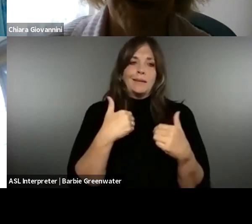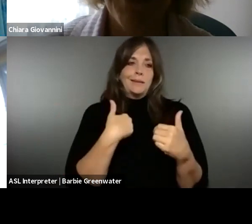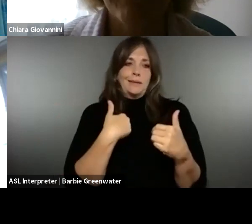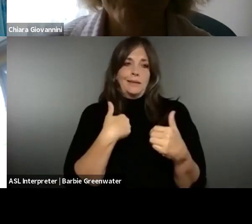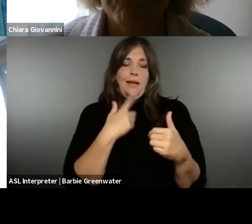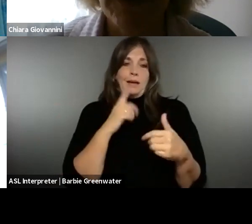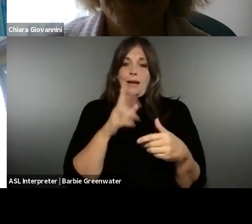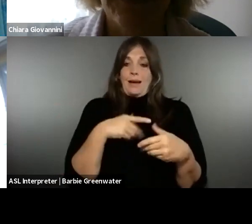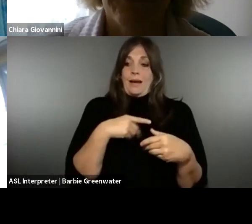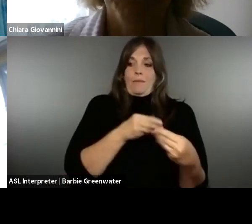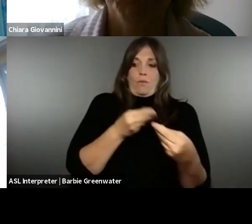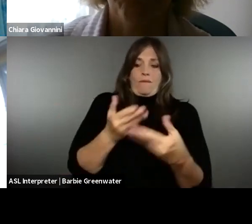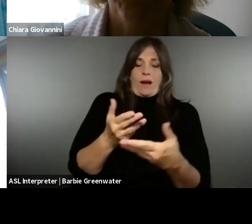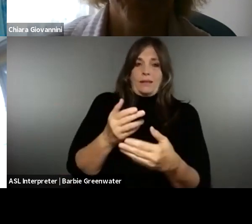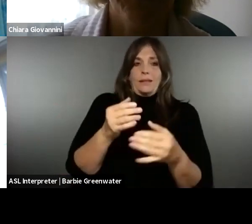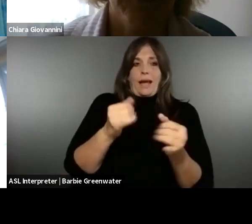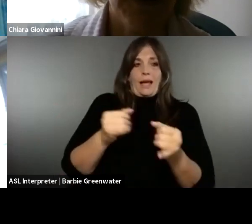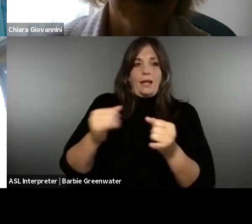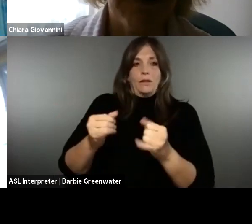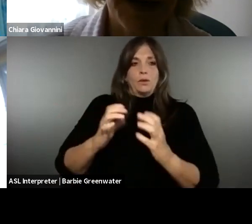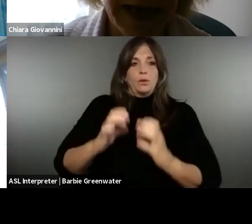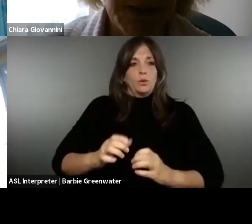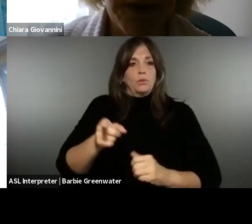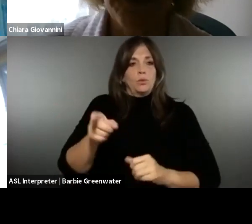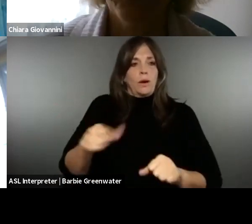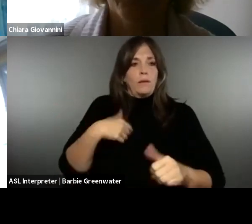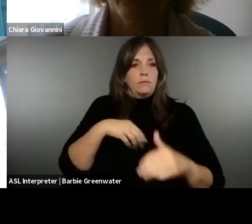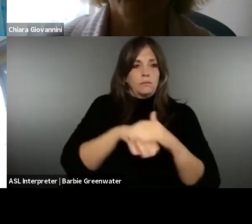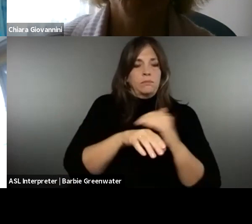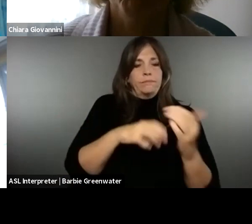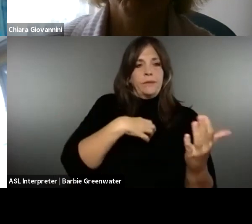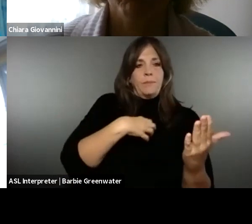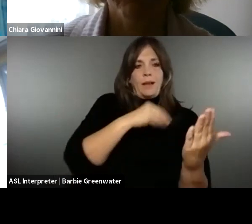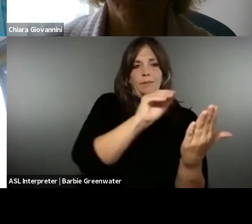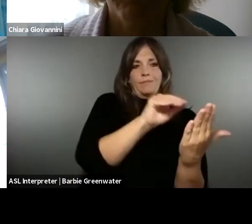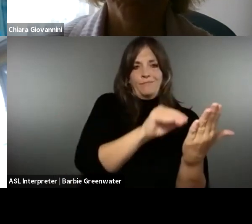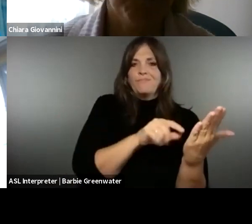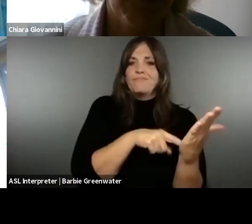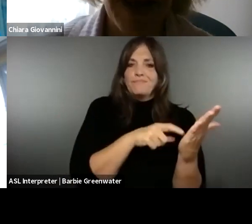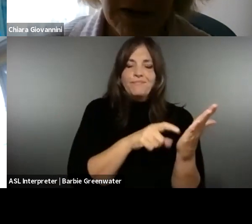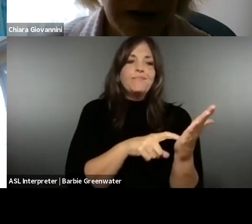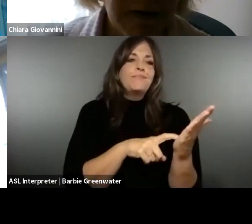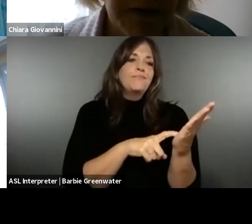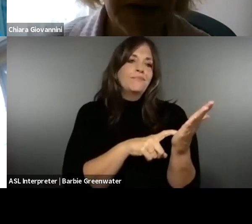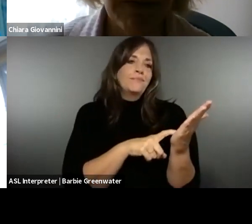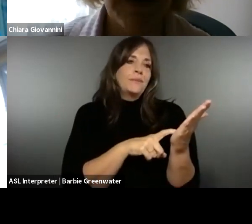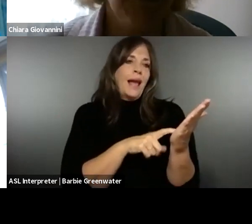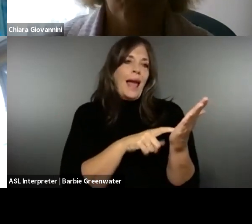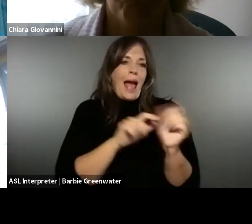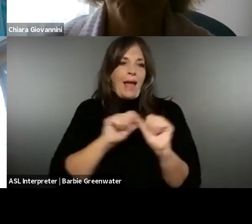Article 29, the act that as hand individual consumer you can complain, but you can get the help of an association behind you.